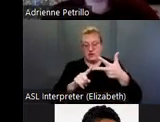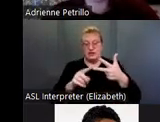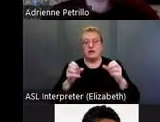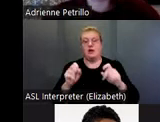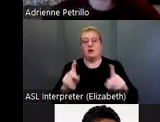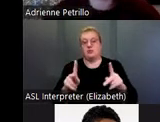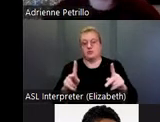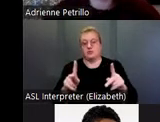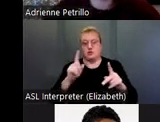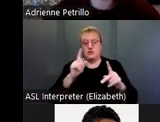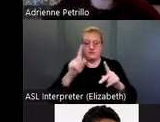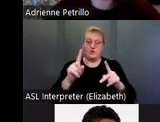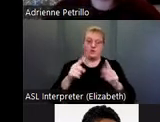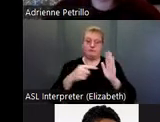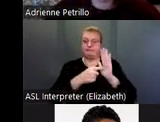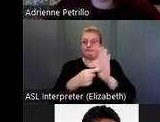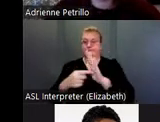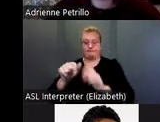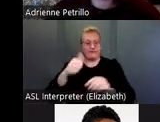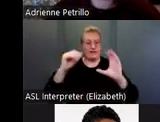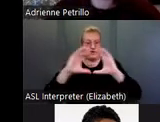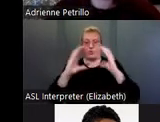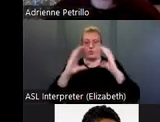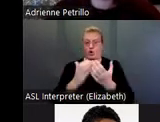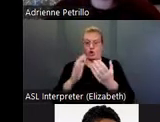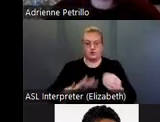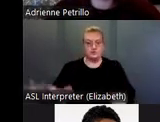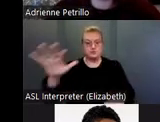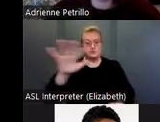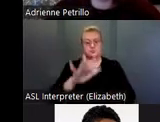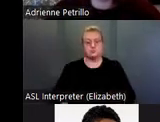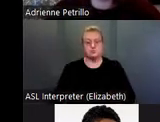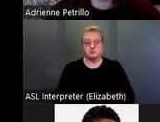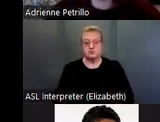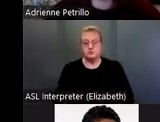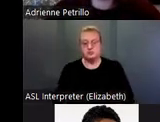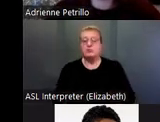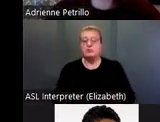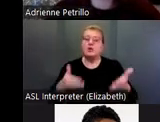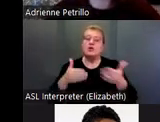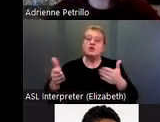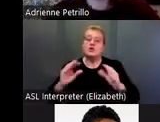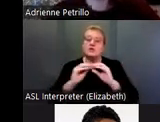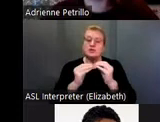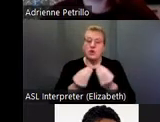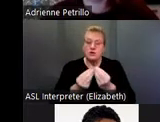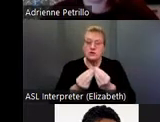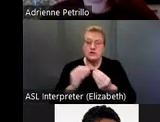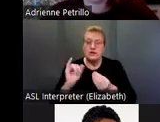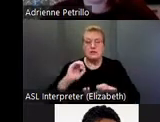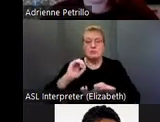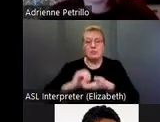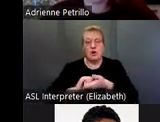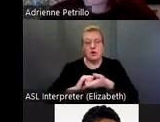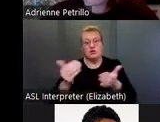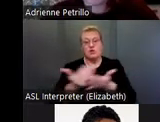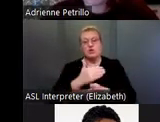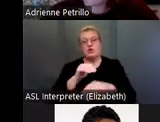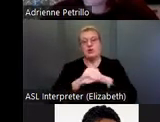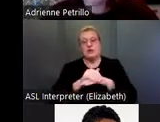to present artists from anywhere. We are also joined by service organizations such as our partners at the New England State Arts Agencies,